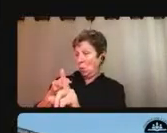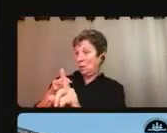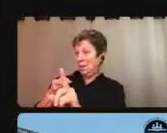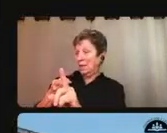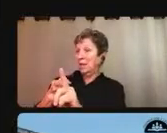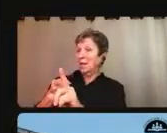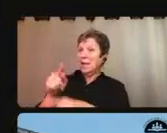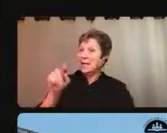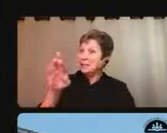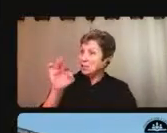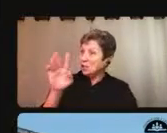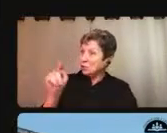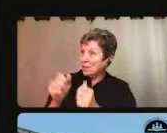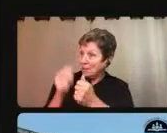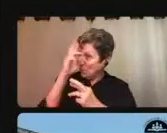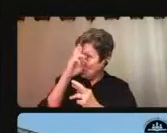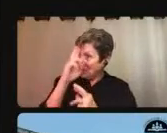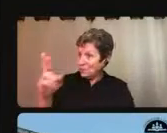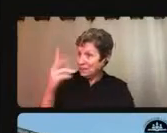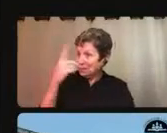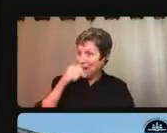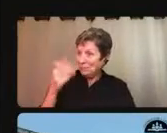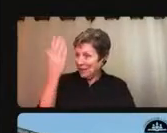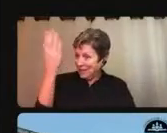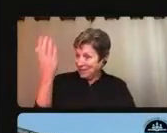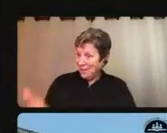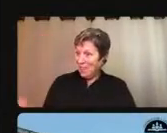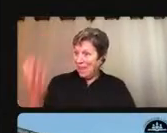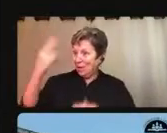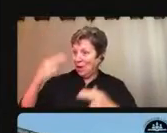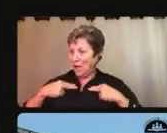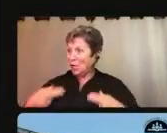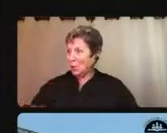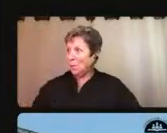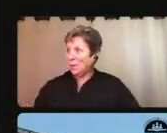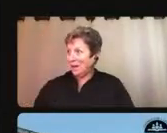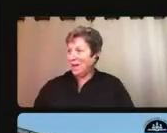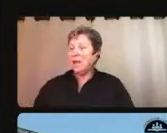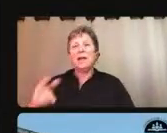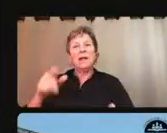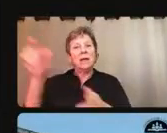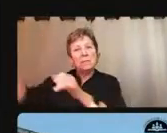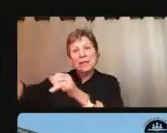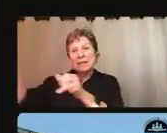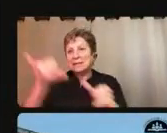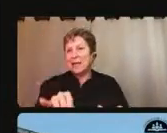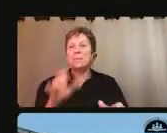ANYTHING ABOUT THEM? MY ROL